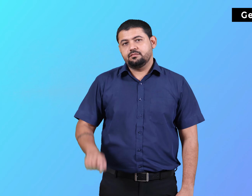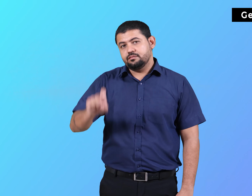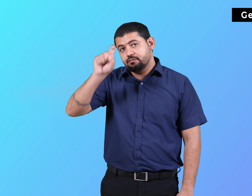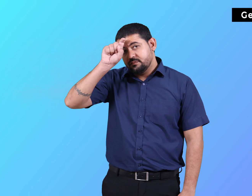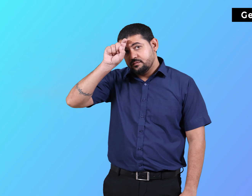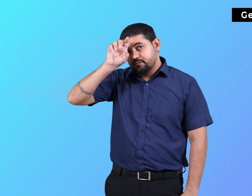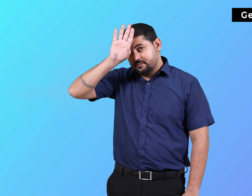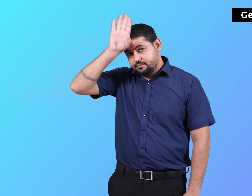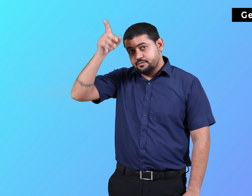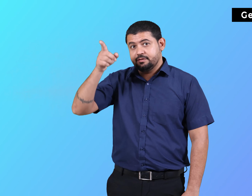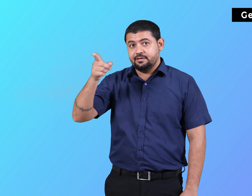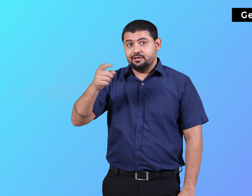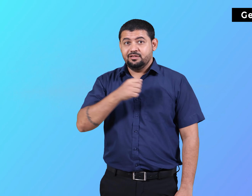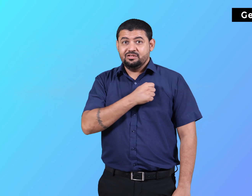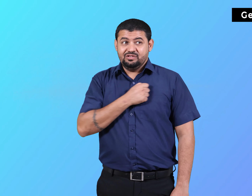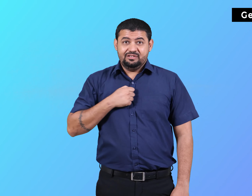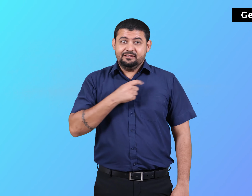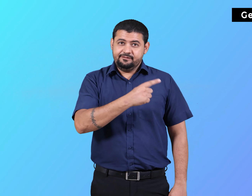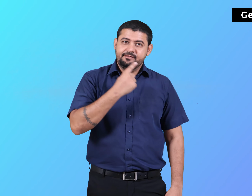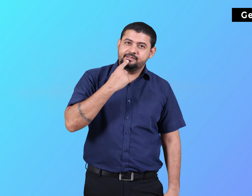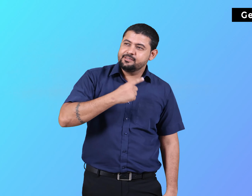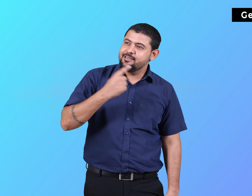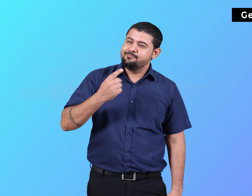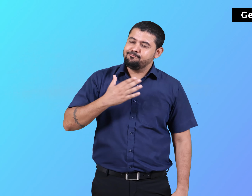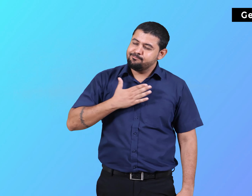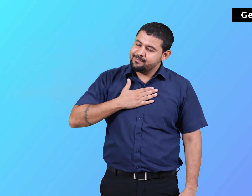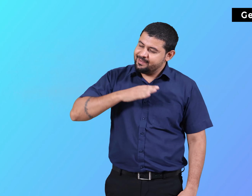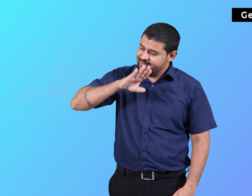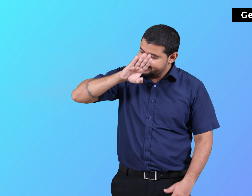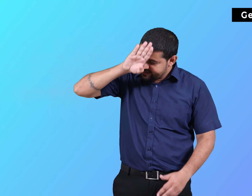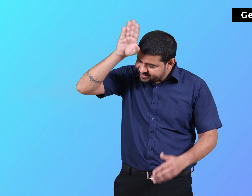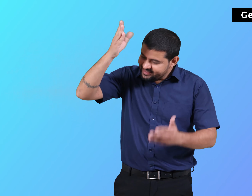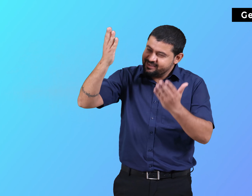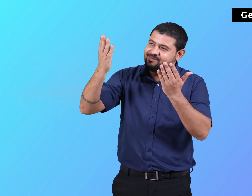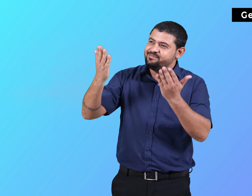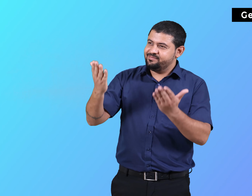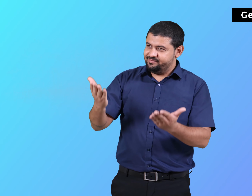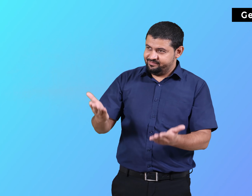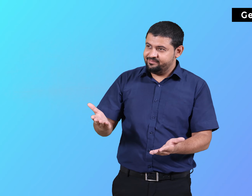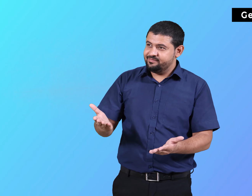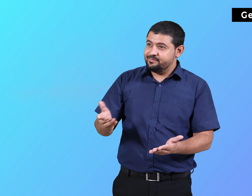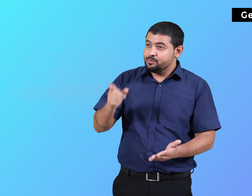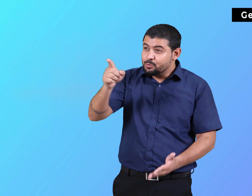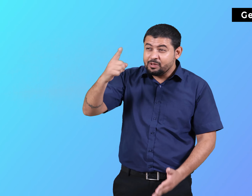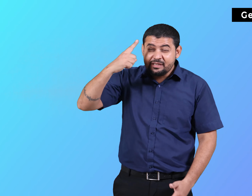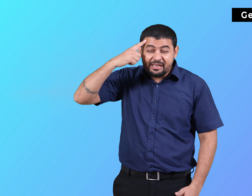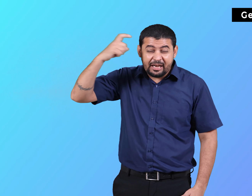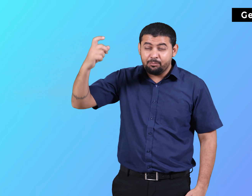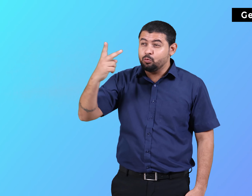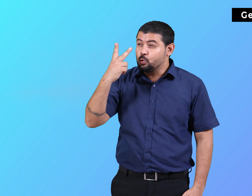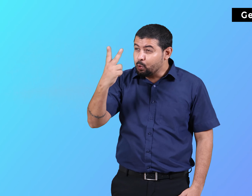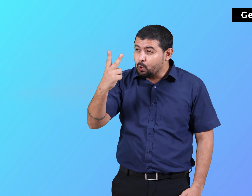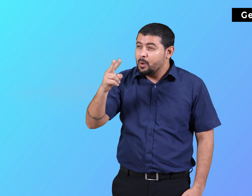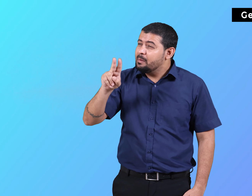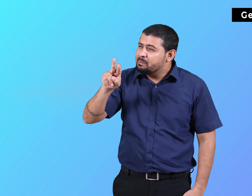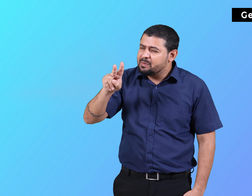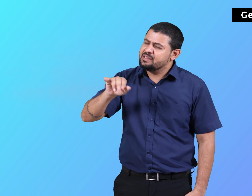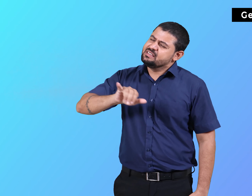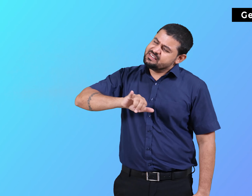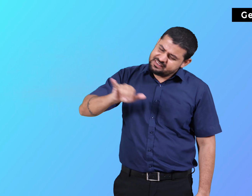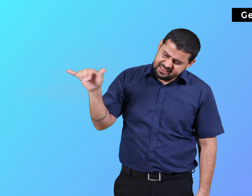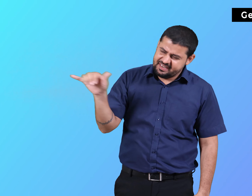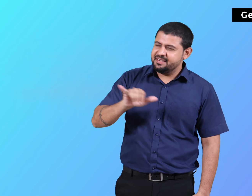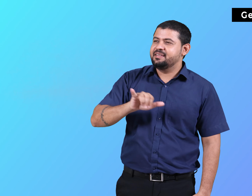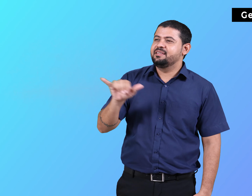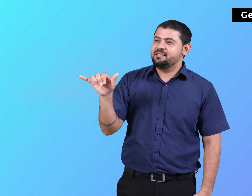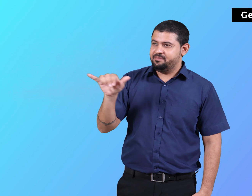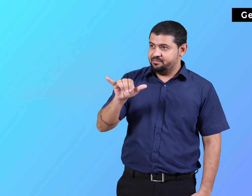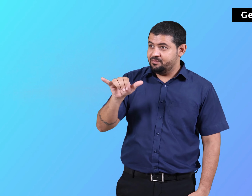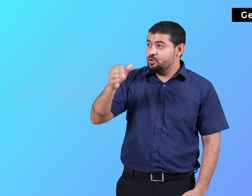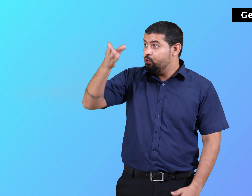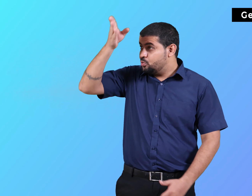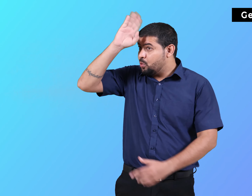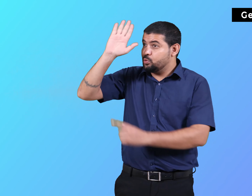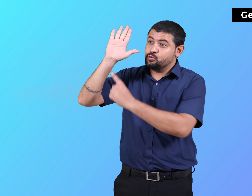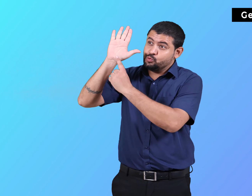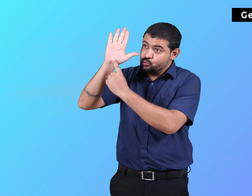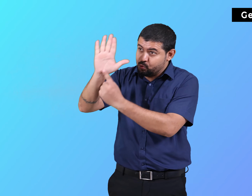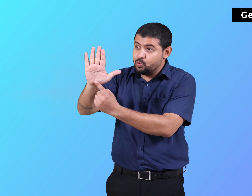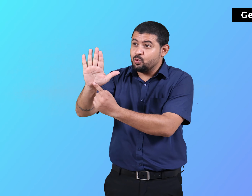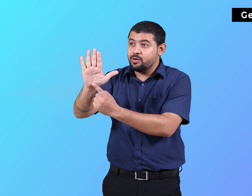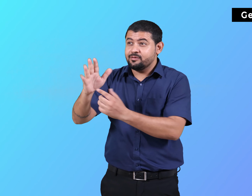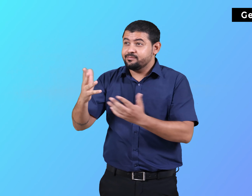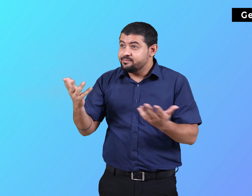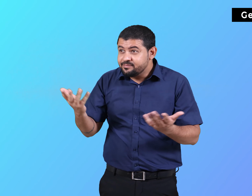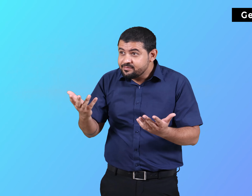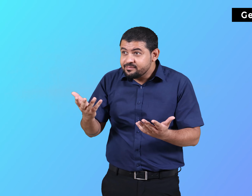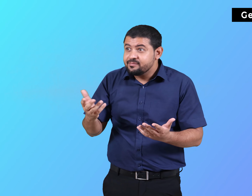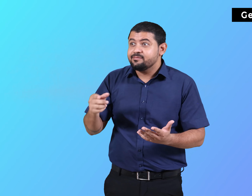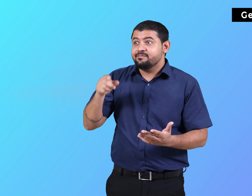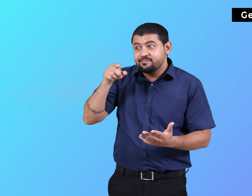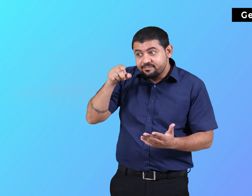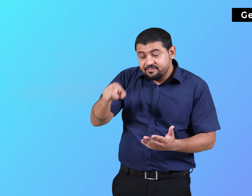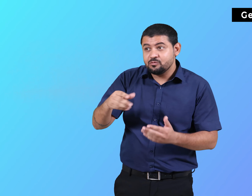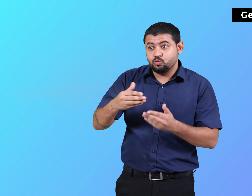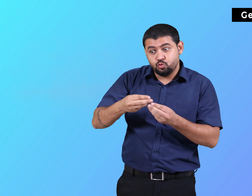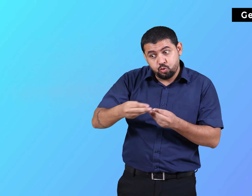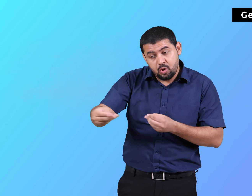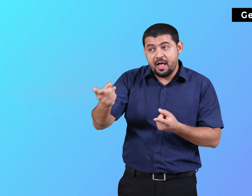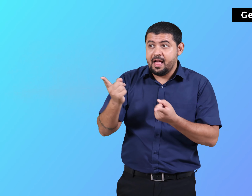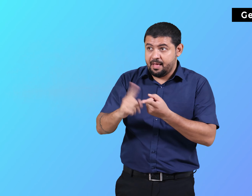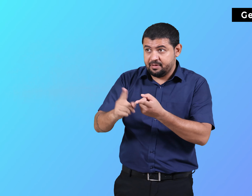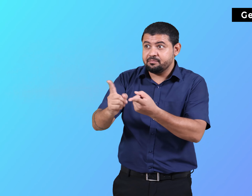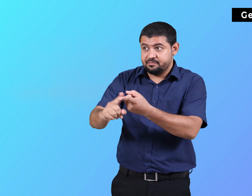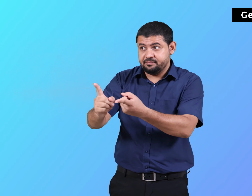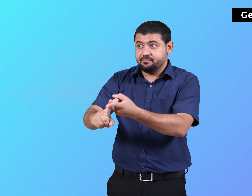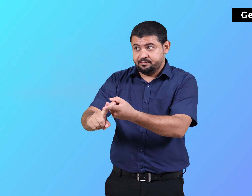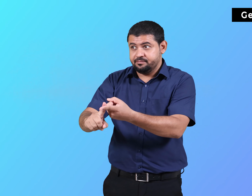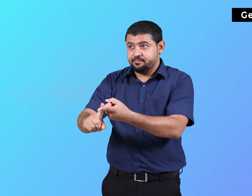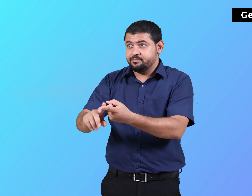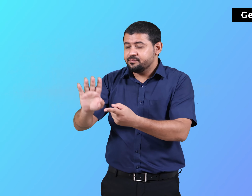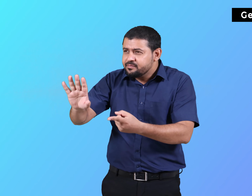Then Joseph said to Pharaoh, “Both of these dreams have the same meaning. God is telling you what he is planning to do.